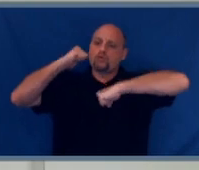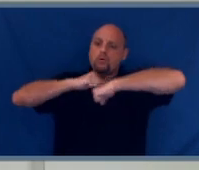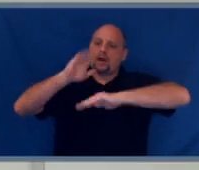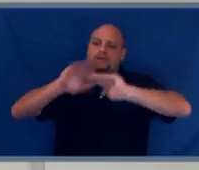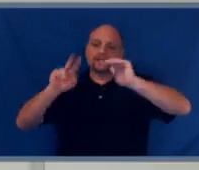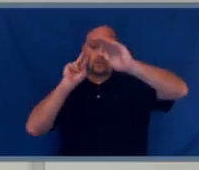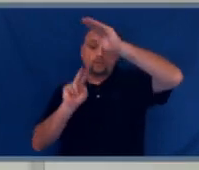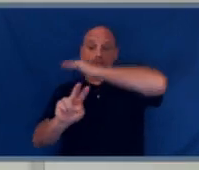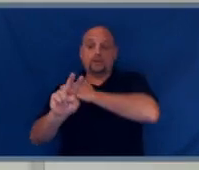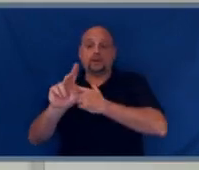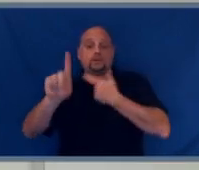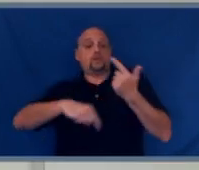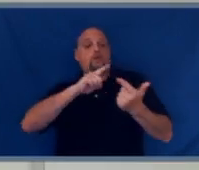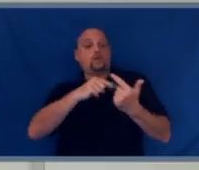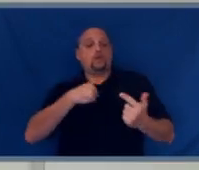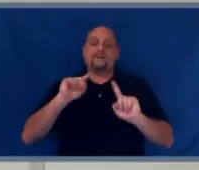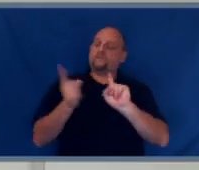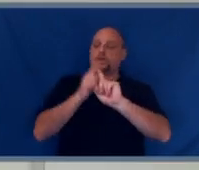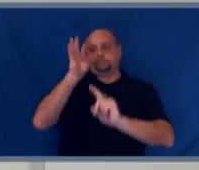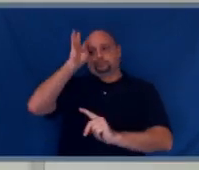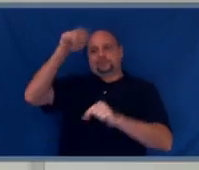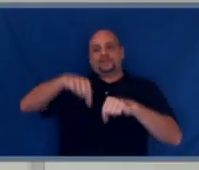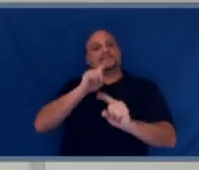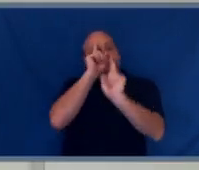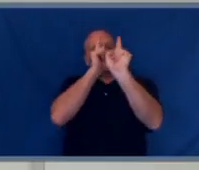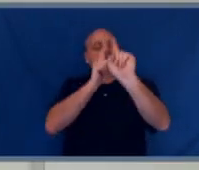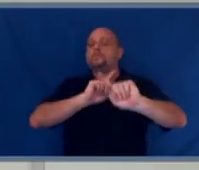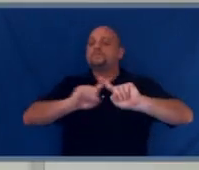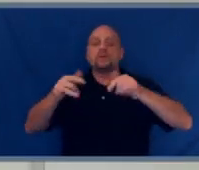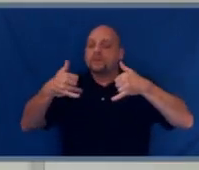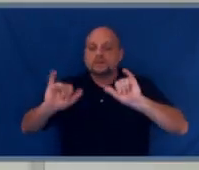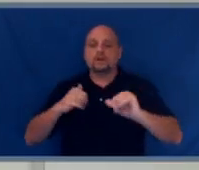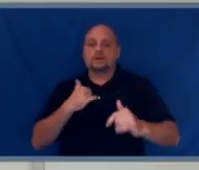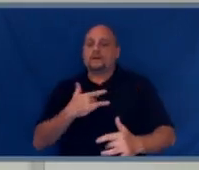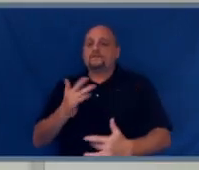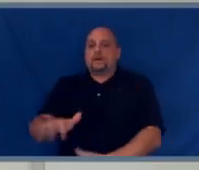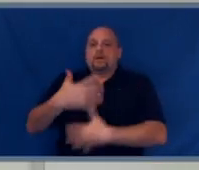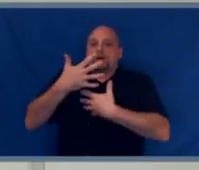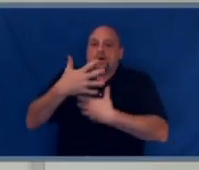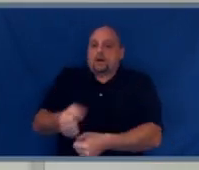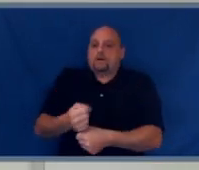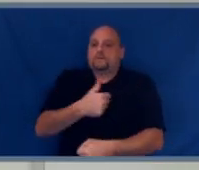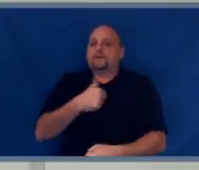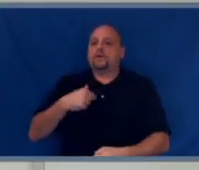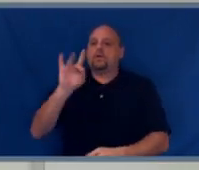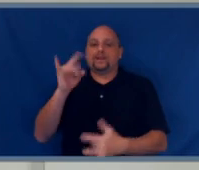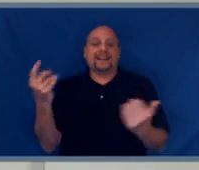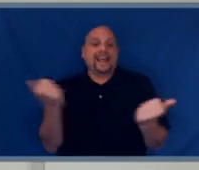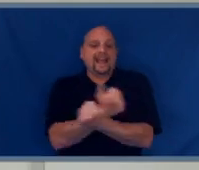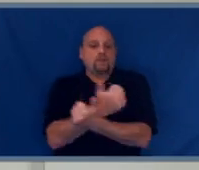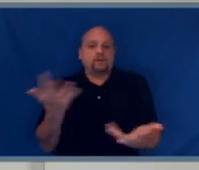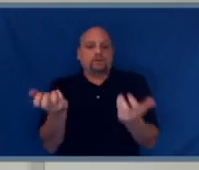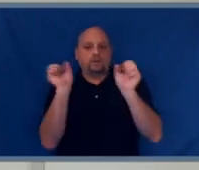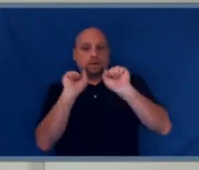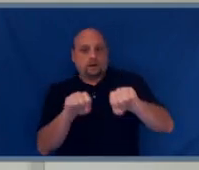WE DESIGNED THE MISSION AFELT CONFIDENT WE HAD DONE EVERYTHING IN OUR CONTROL AND THE ET REST